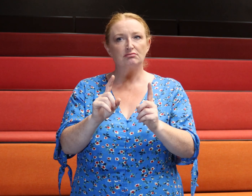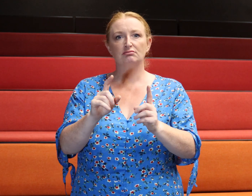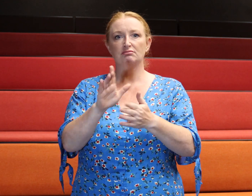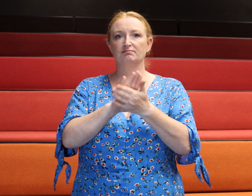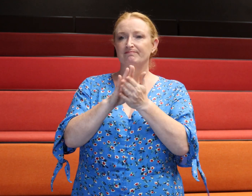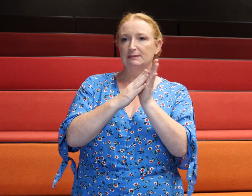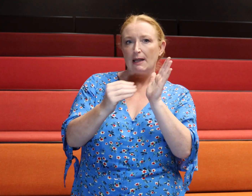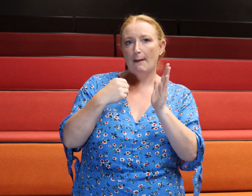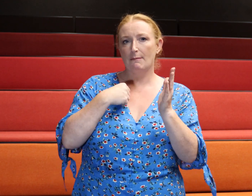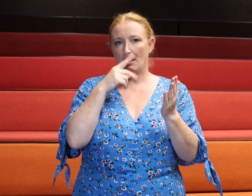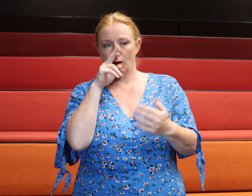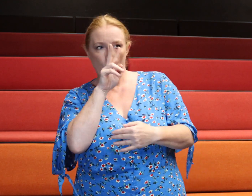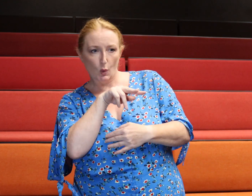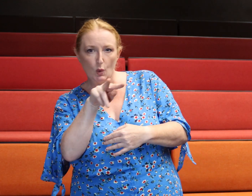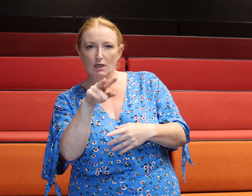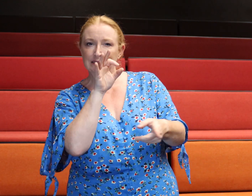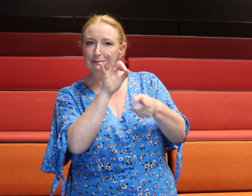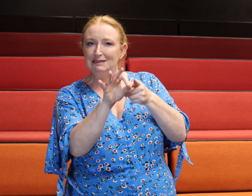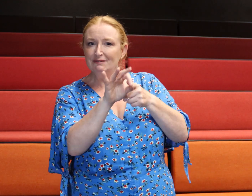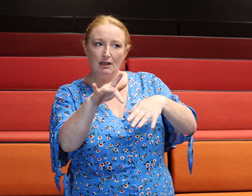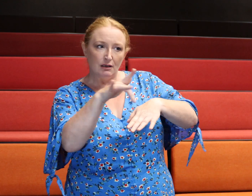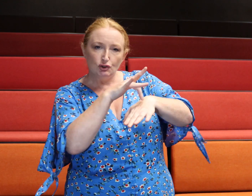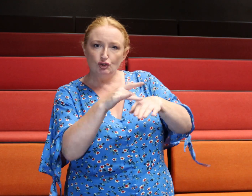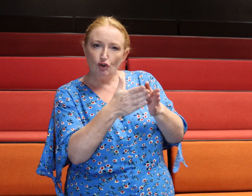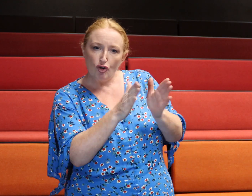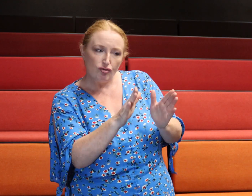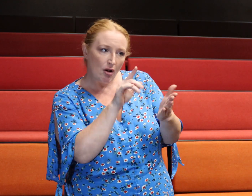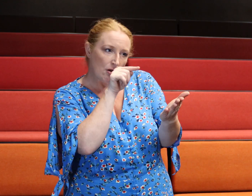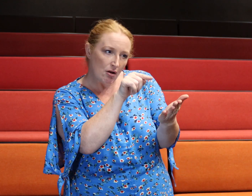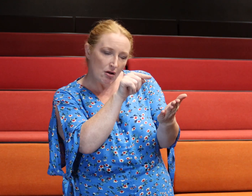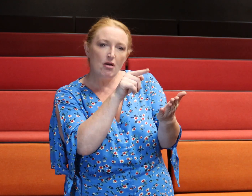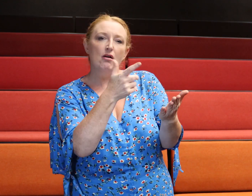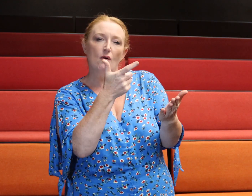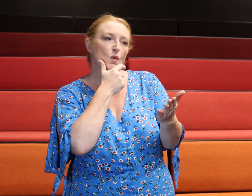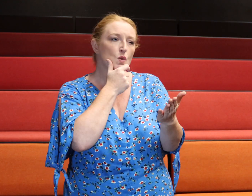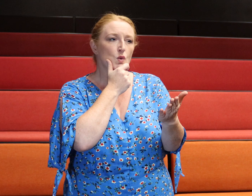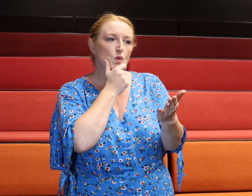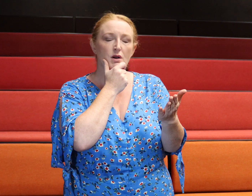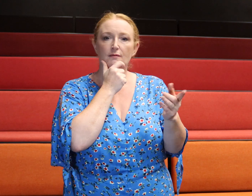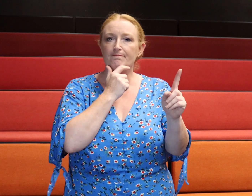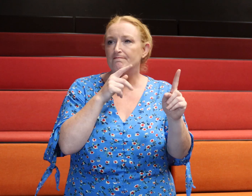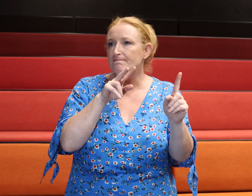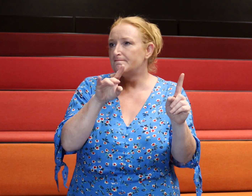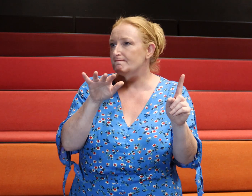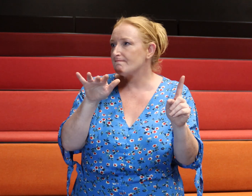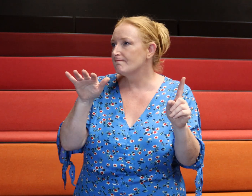So, for example, if it was a specific type and genre of show, then you would look for an interpreter that has skills